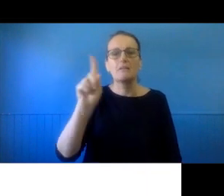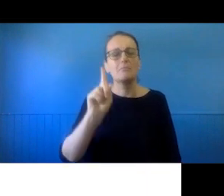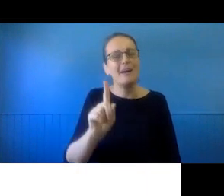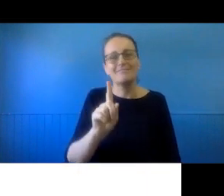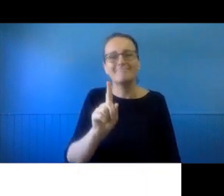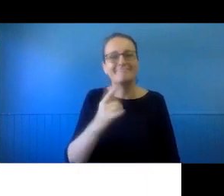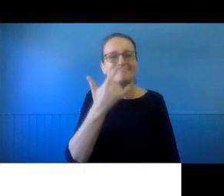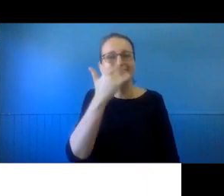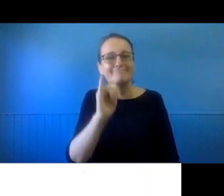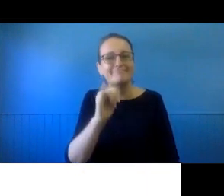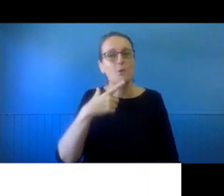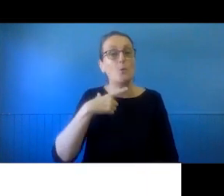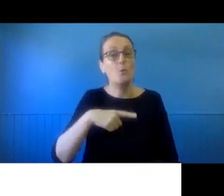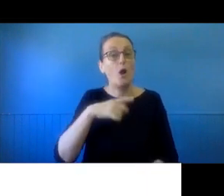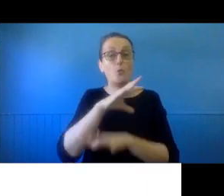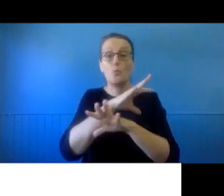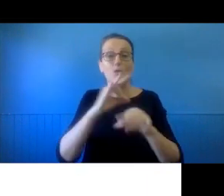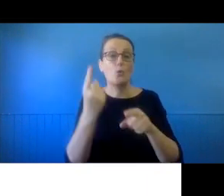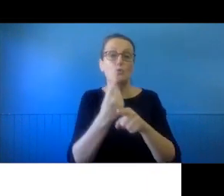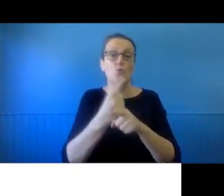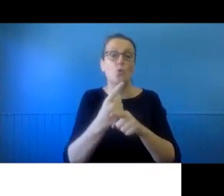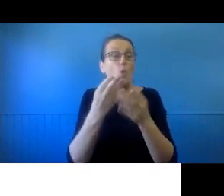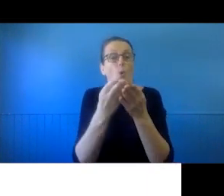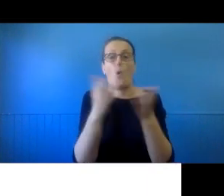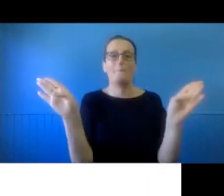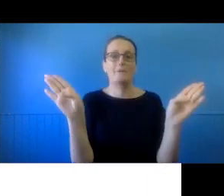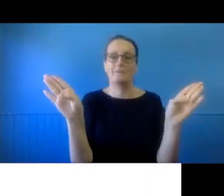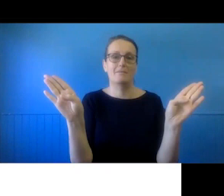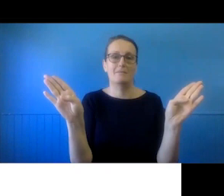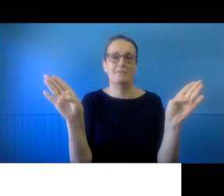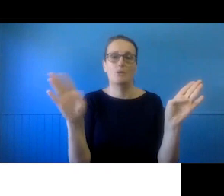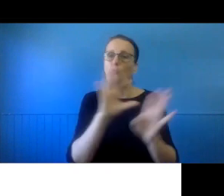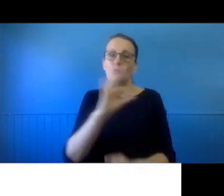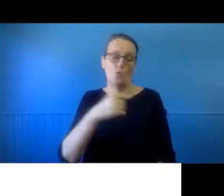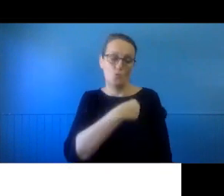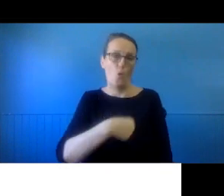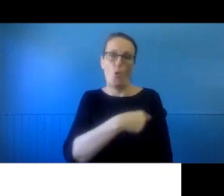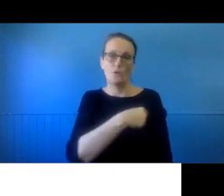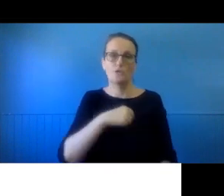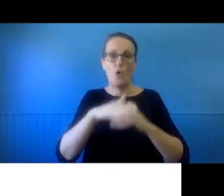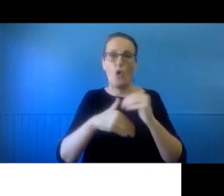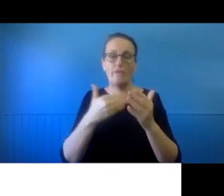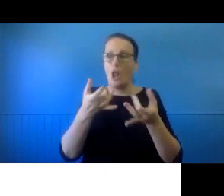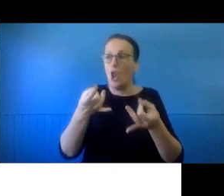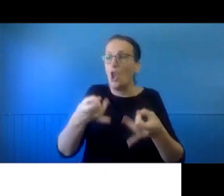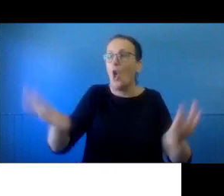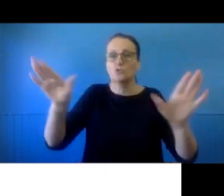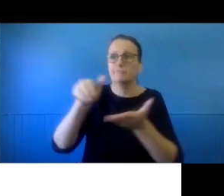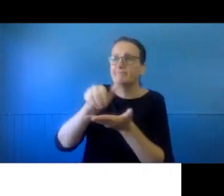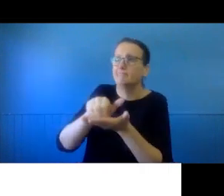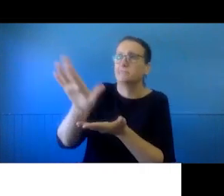talk honestly enough, sincerely enough about loss. Right now, all of